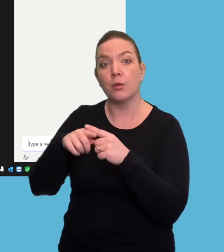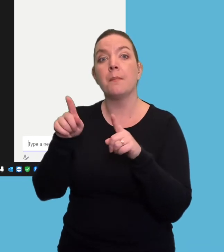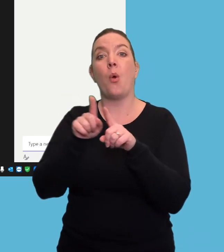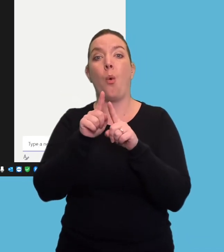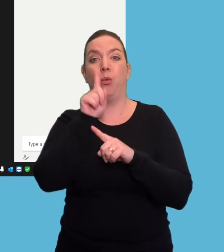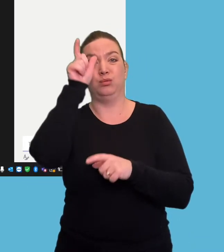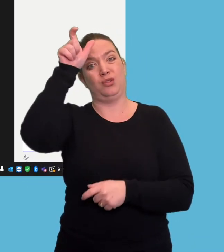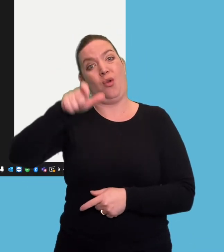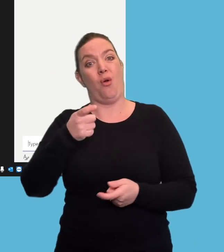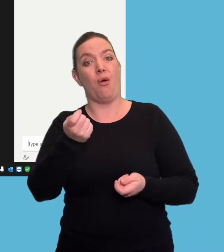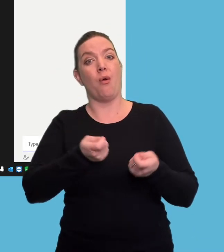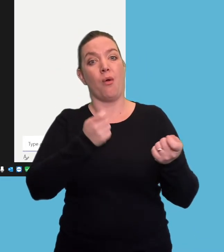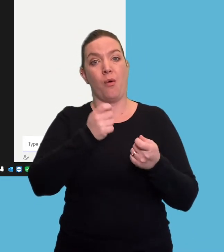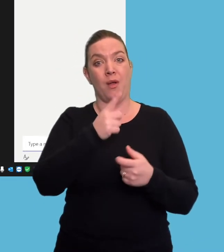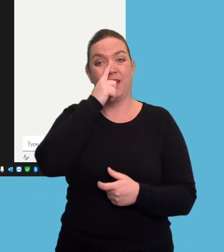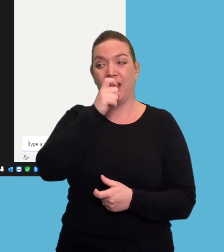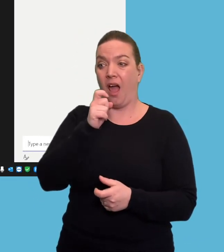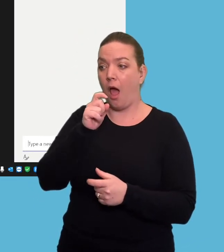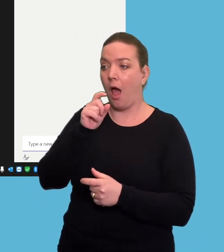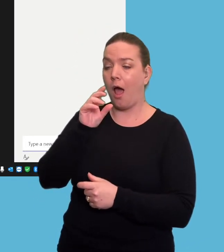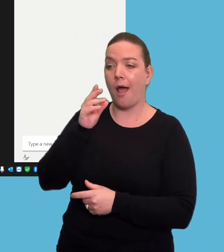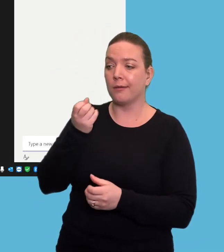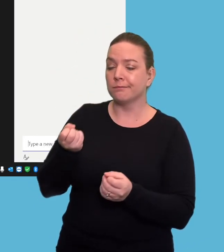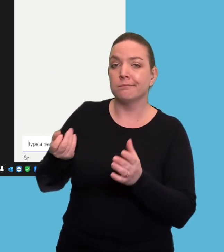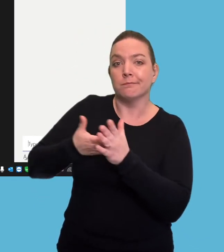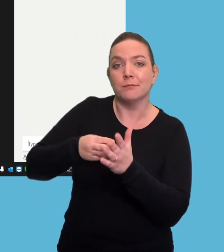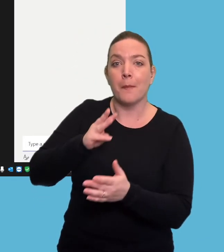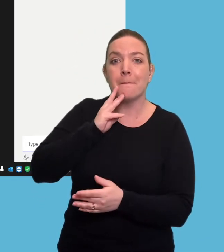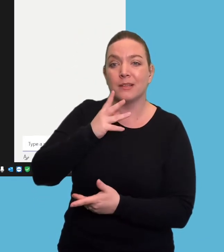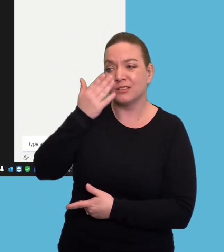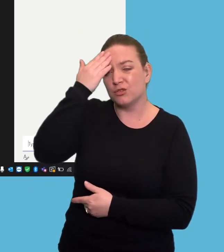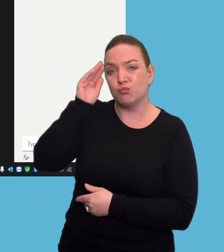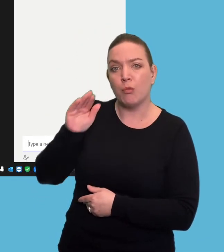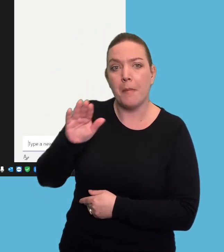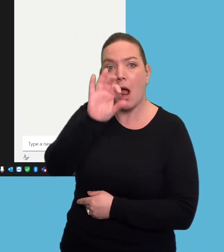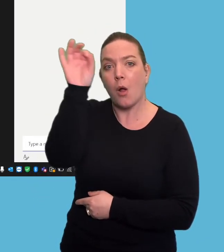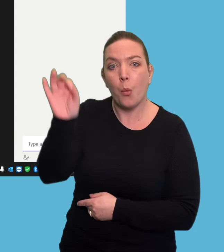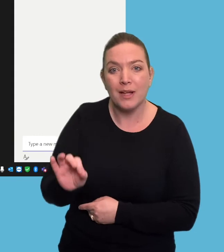but it's also where you can get messages from the facilitator who can remind you of the questions